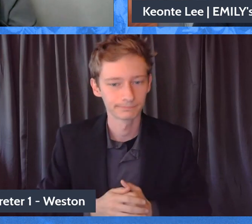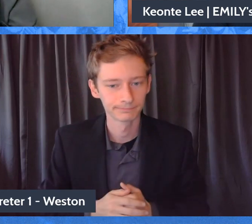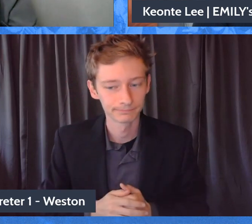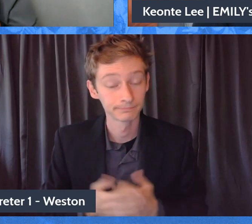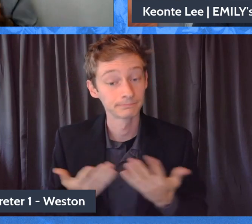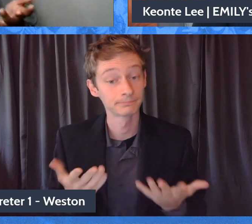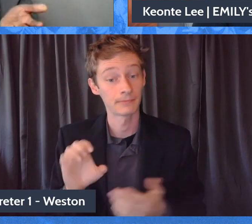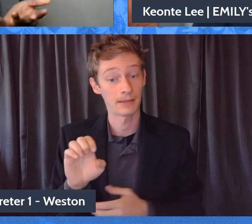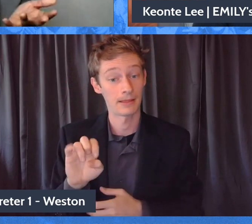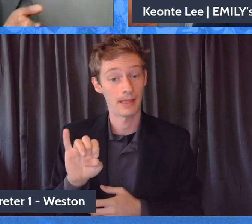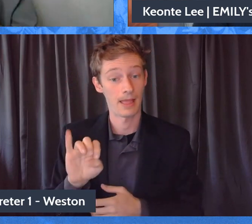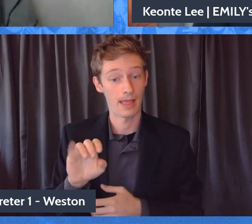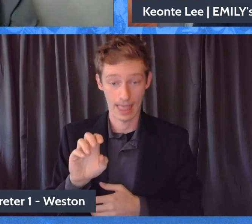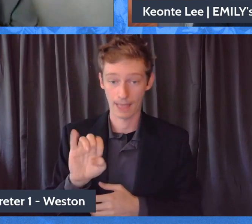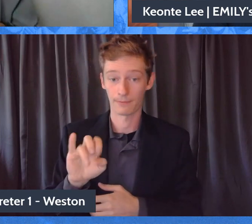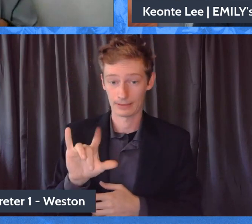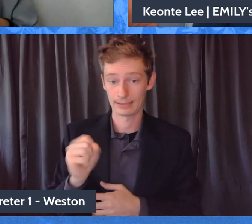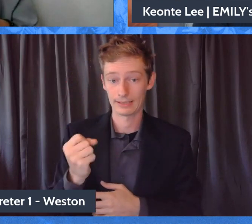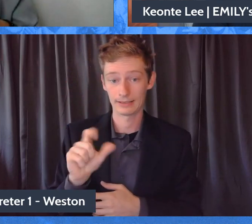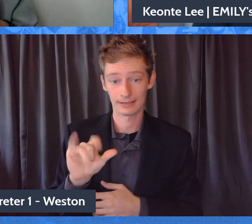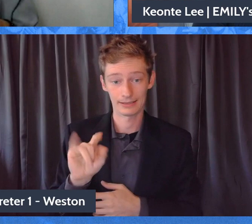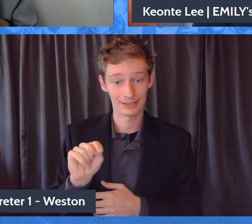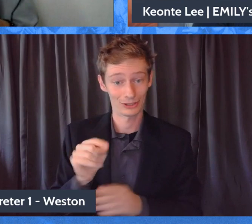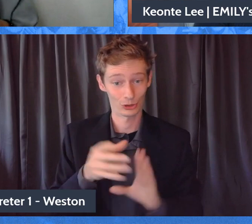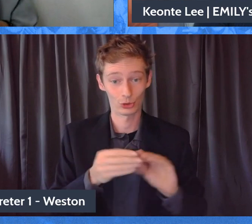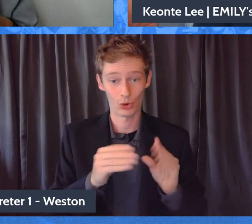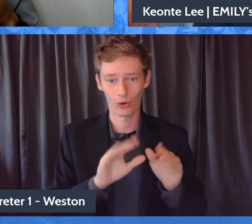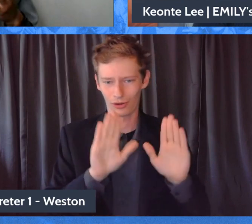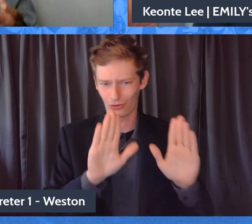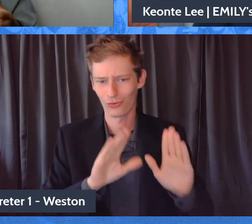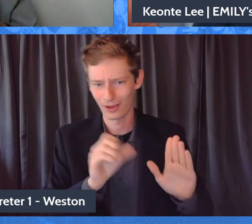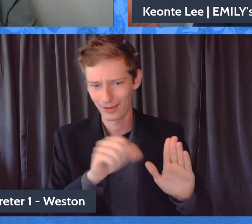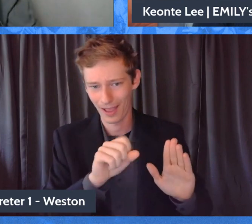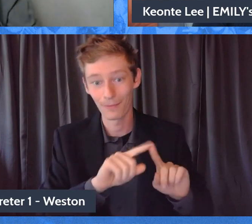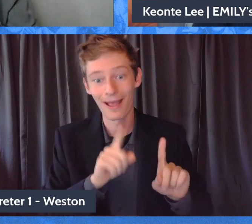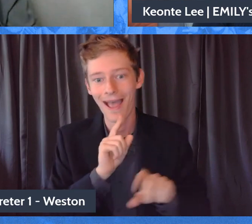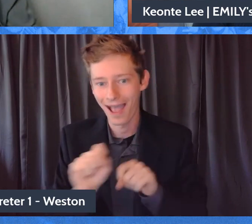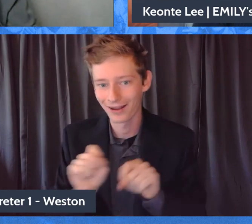it was actually my kindergartener who in her class election,